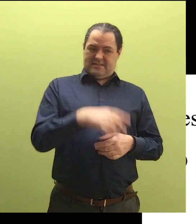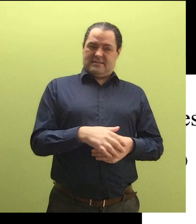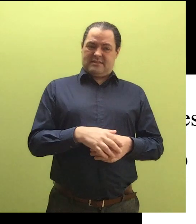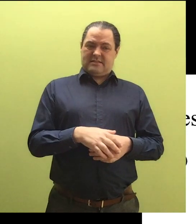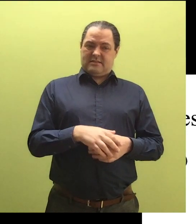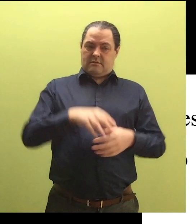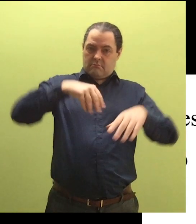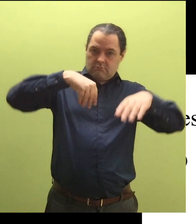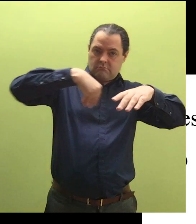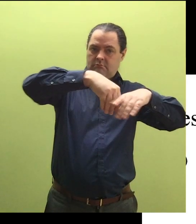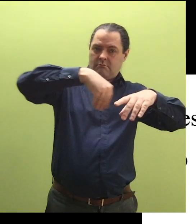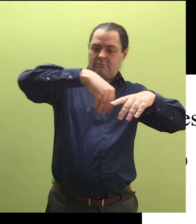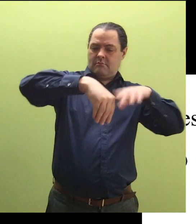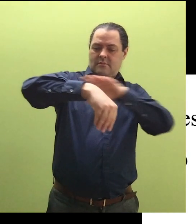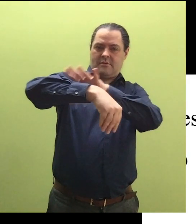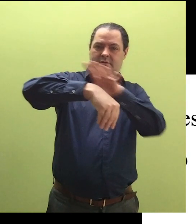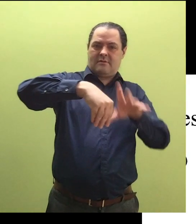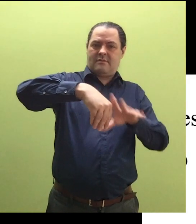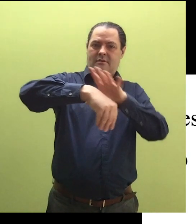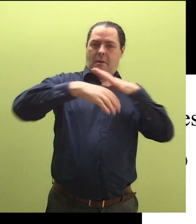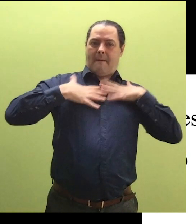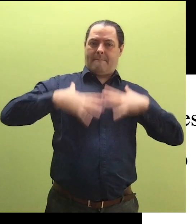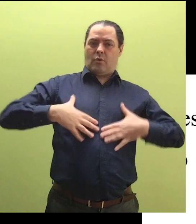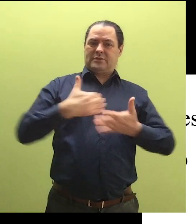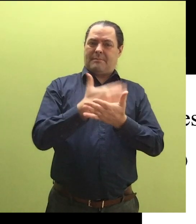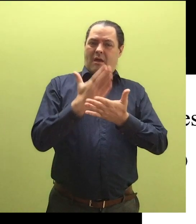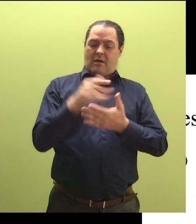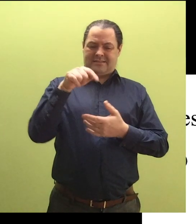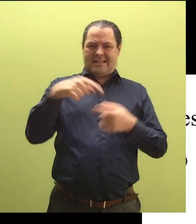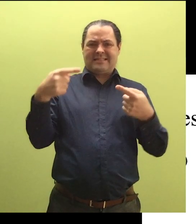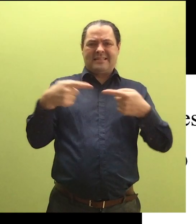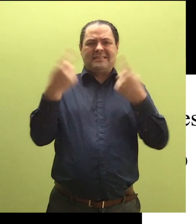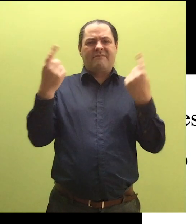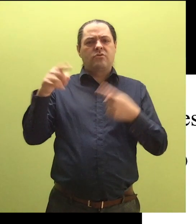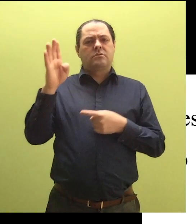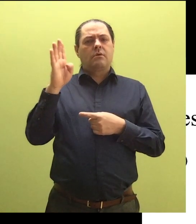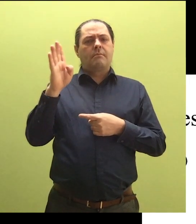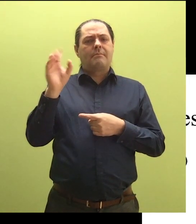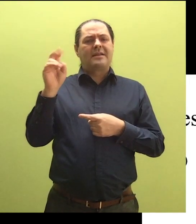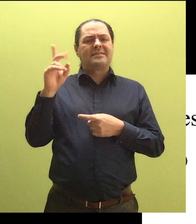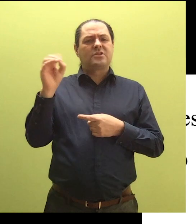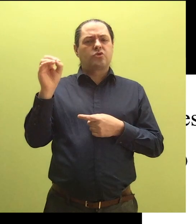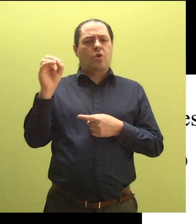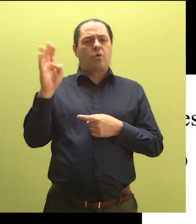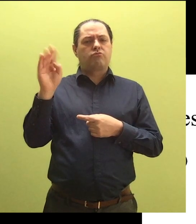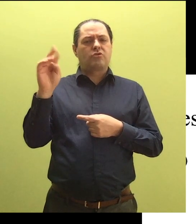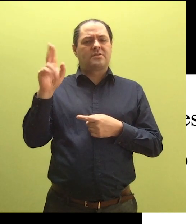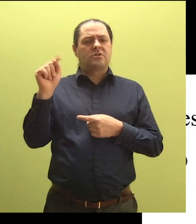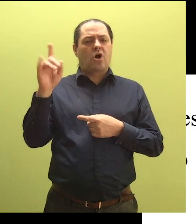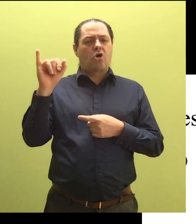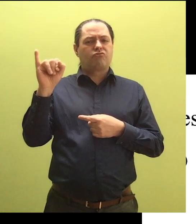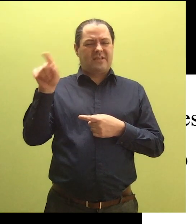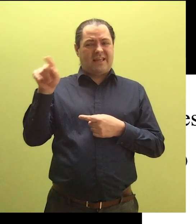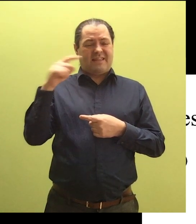classifier. This goes against Benedicto & Brentari's observations, where they suggested that the external